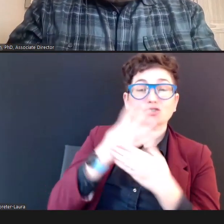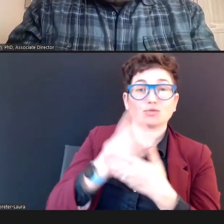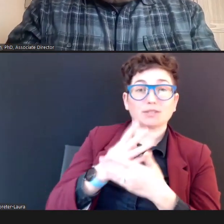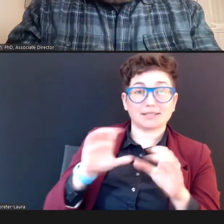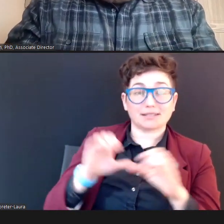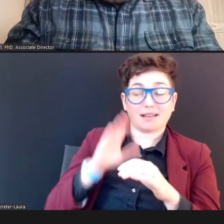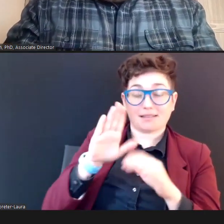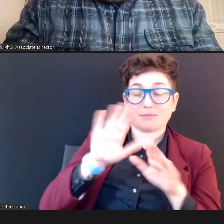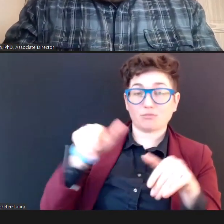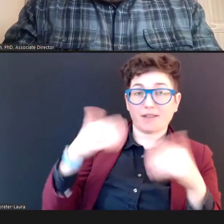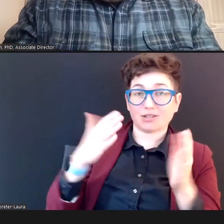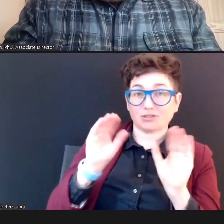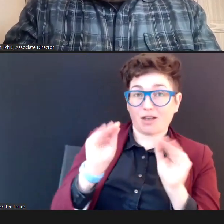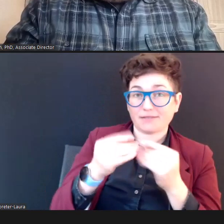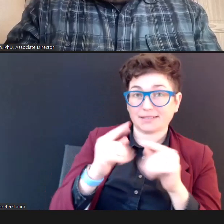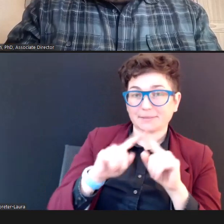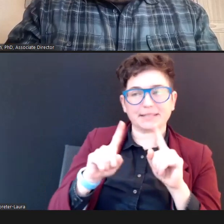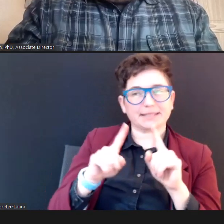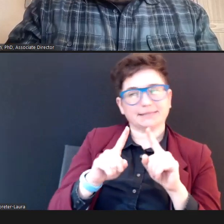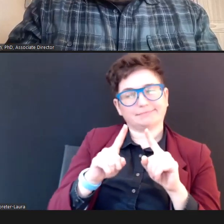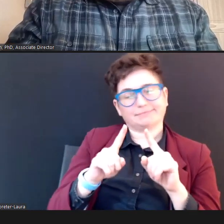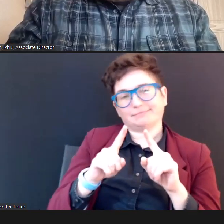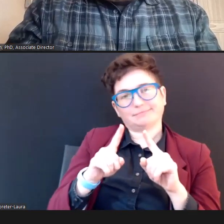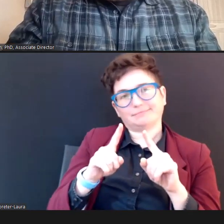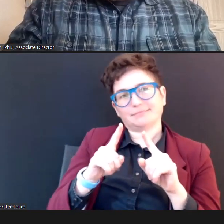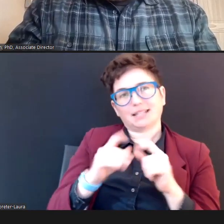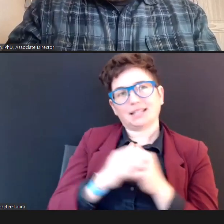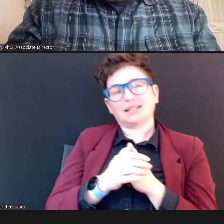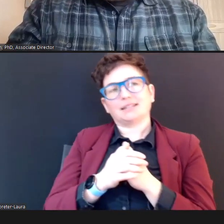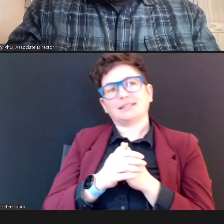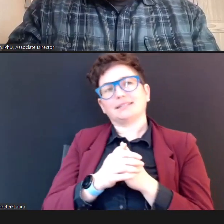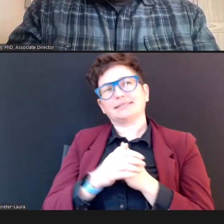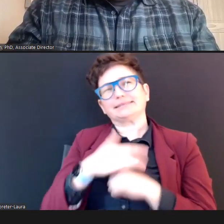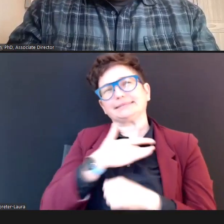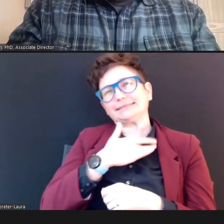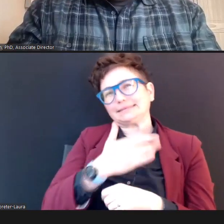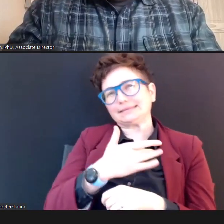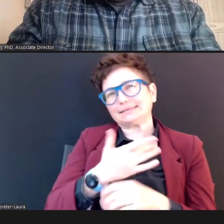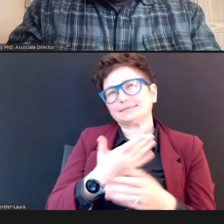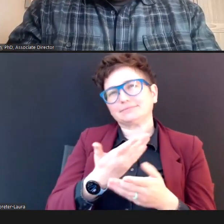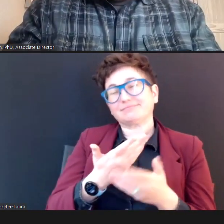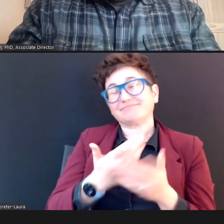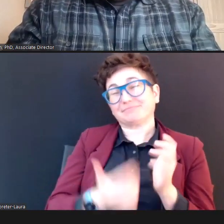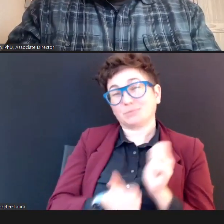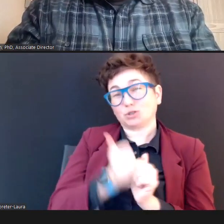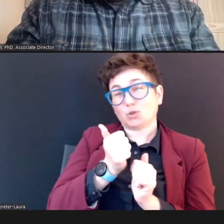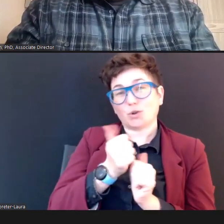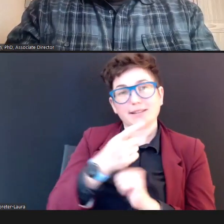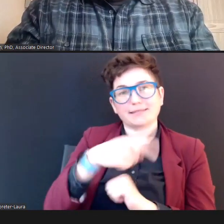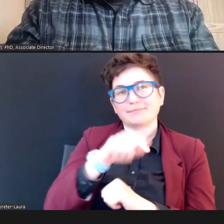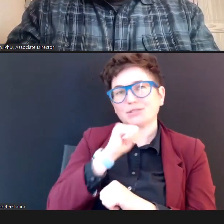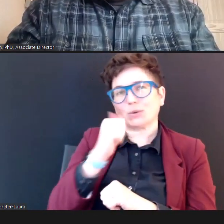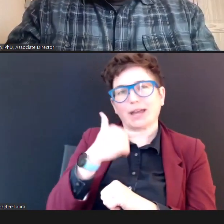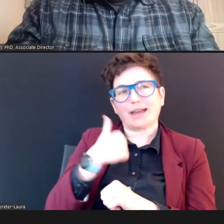office but they simply you they usually